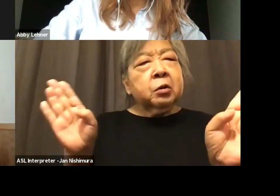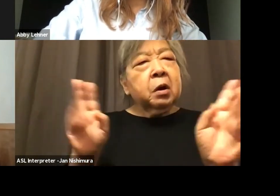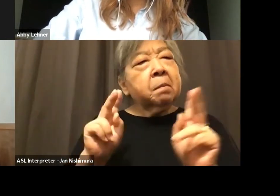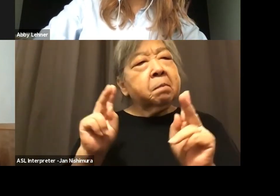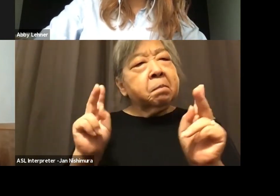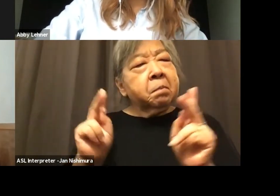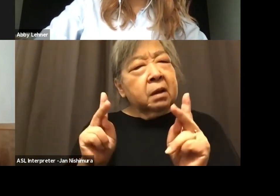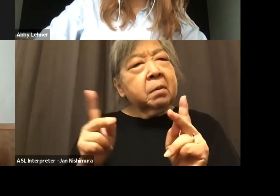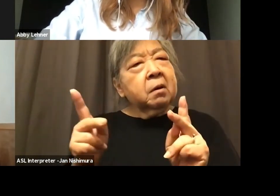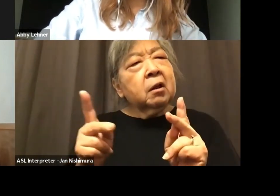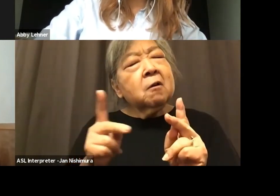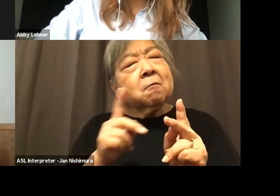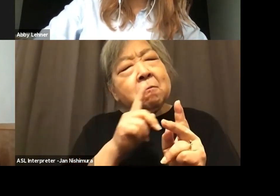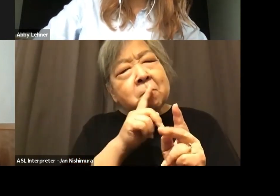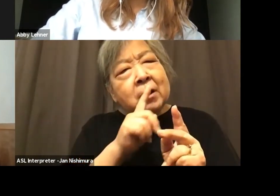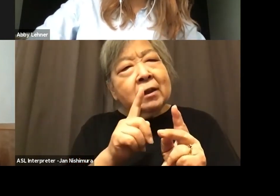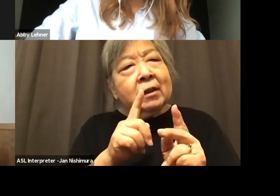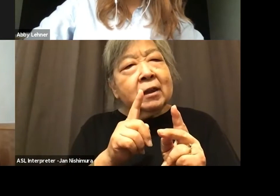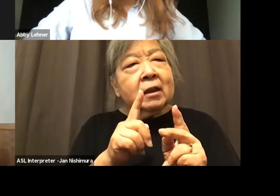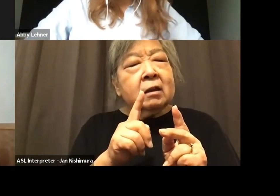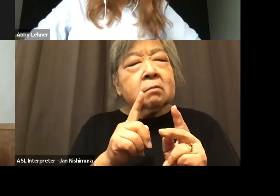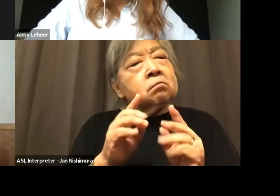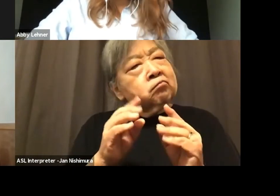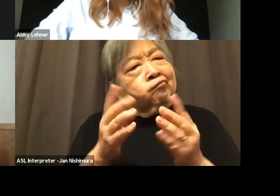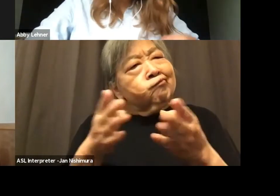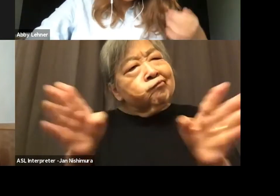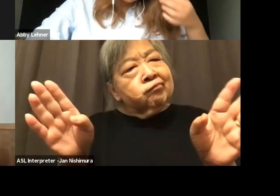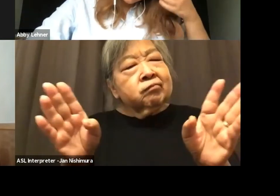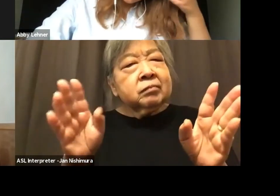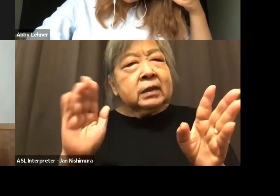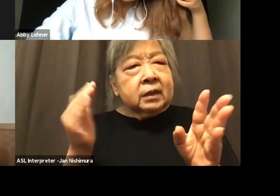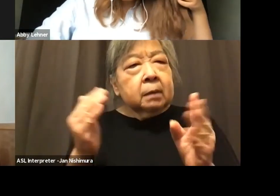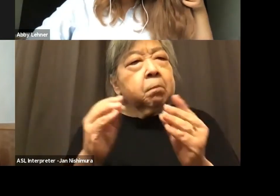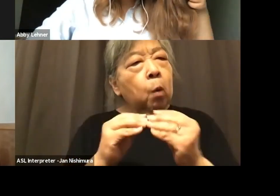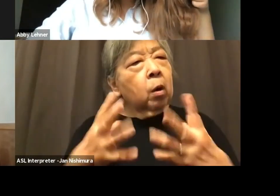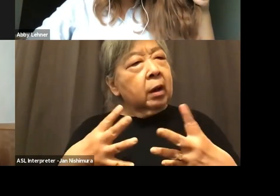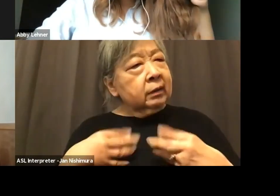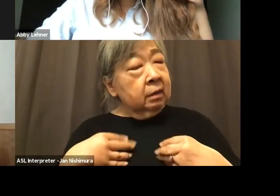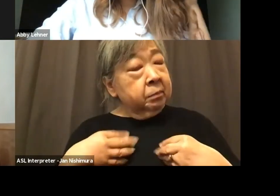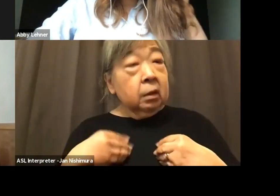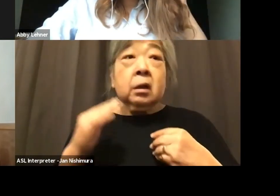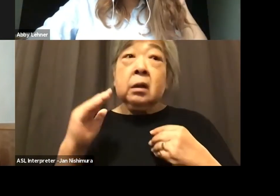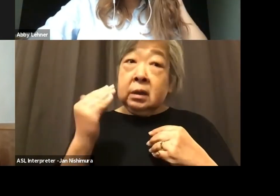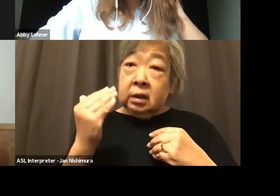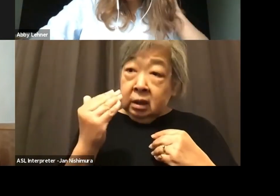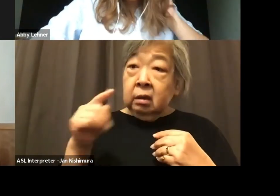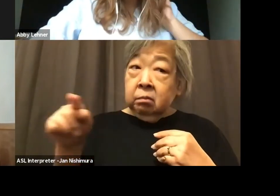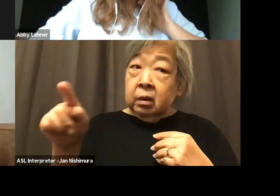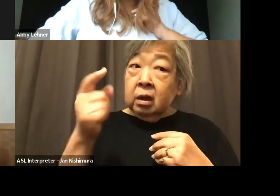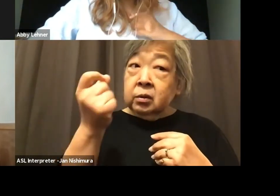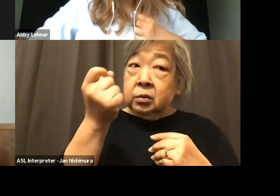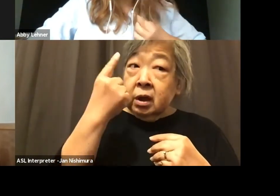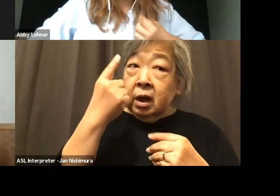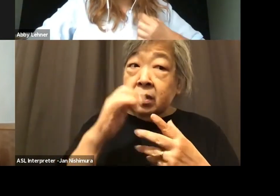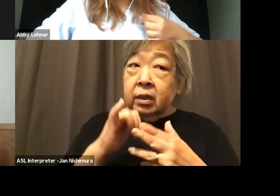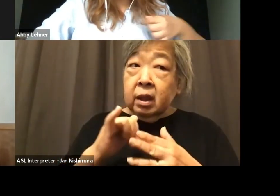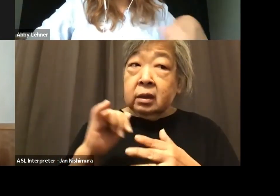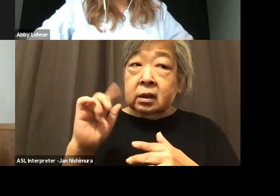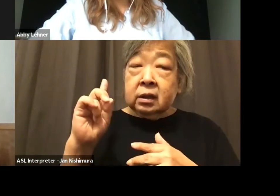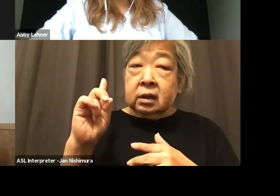more accepting, they seem to understand disabilities Did you find it was pretty easy